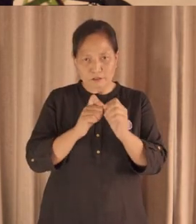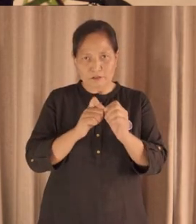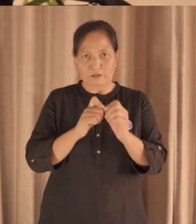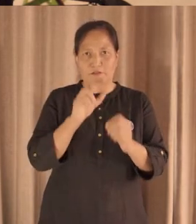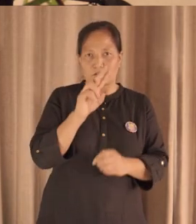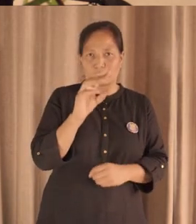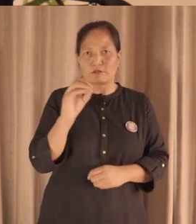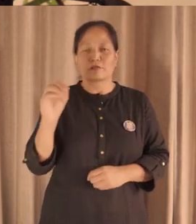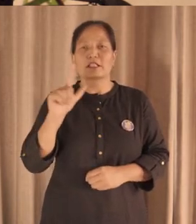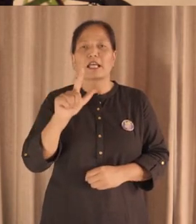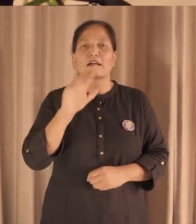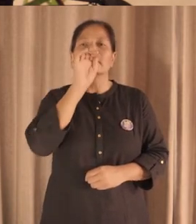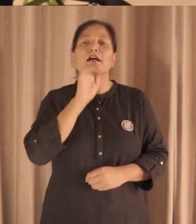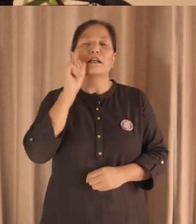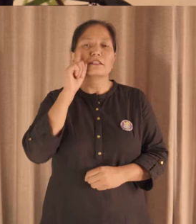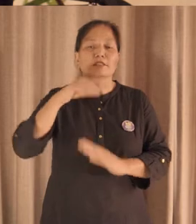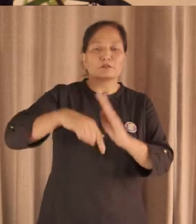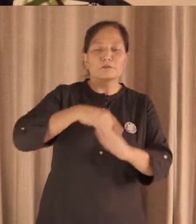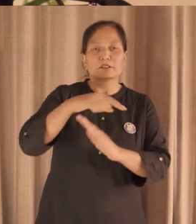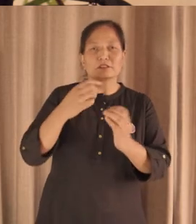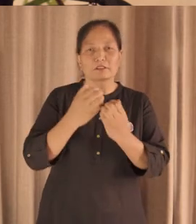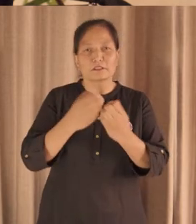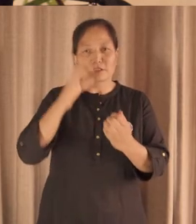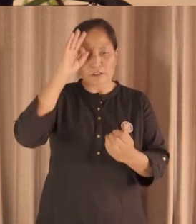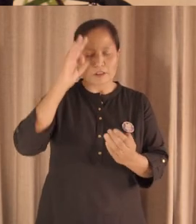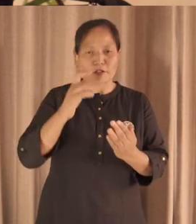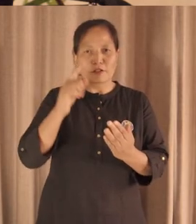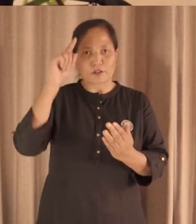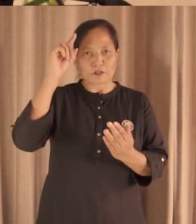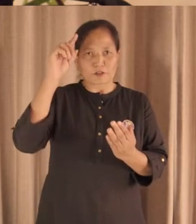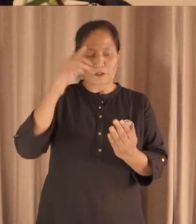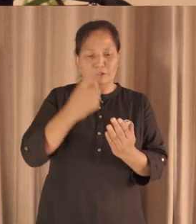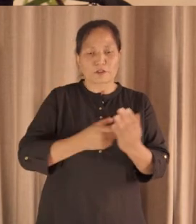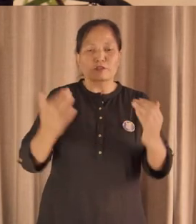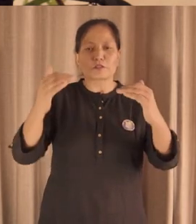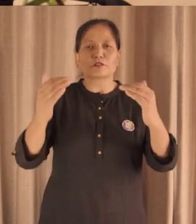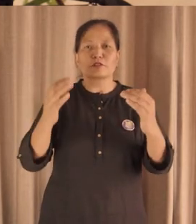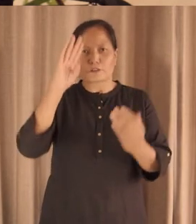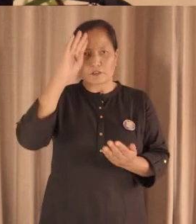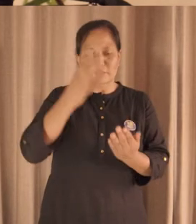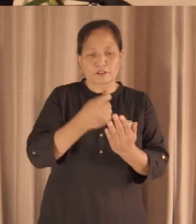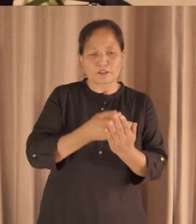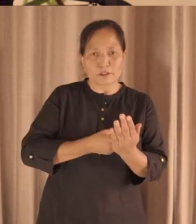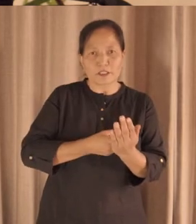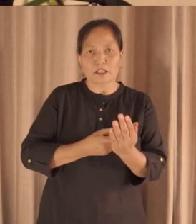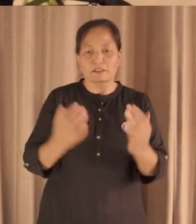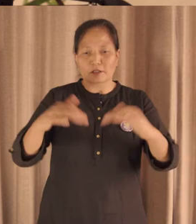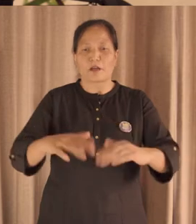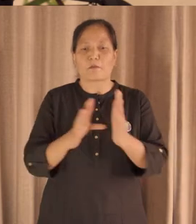therefore, we need to create alternative ideas through different mechanisms either by reading